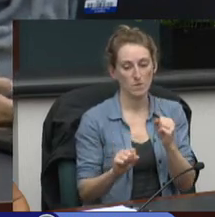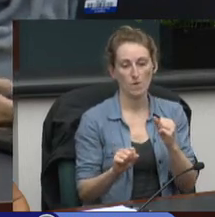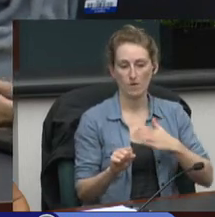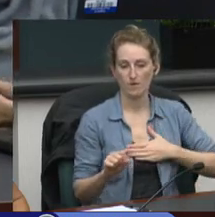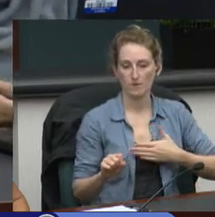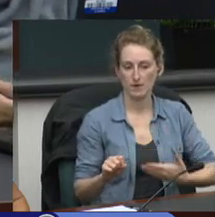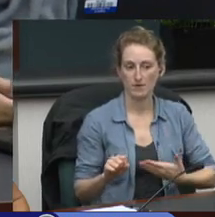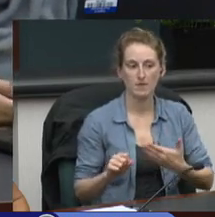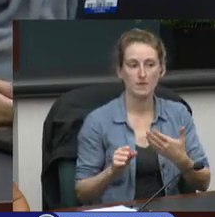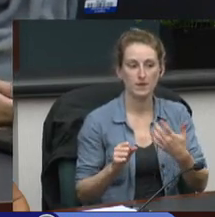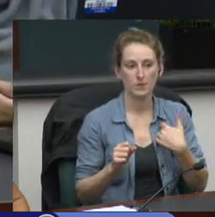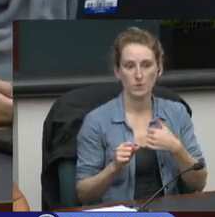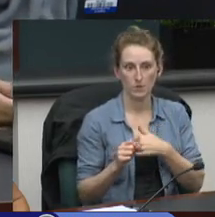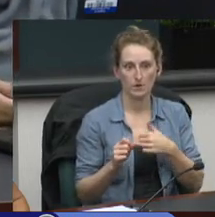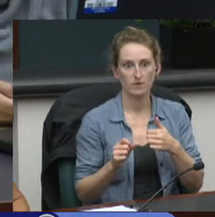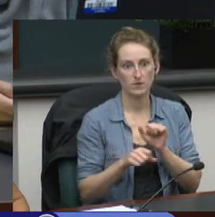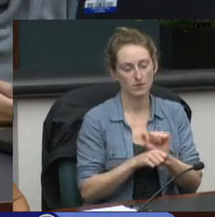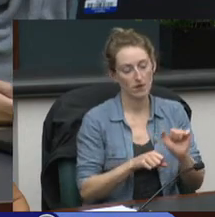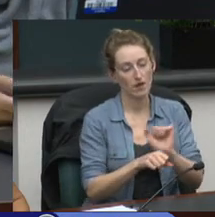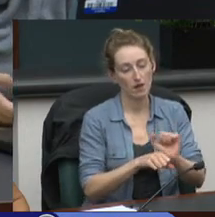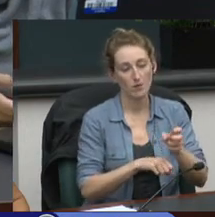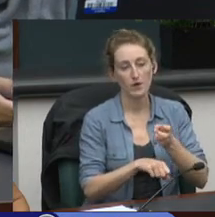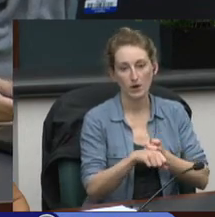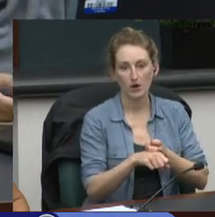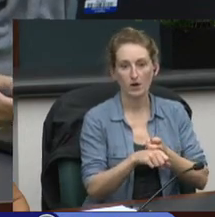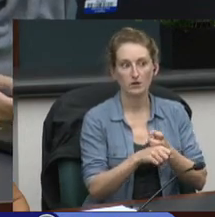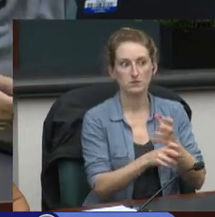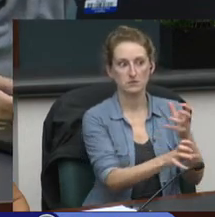working so hard to get these units we want to make sure that they're around